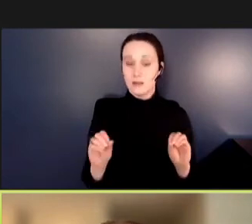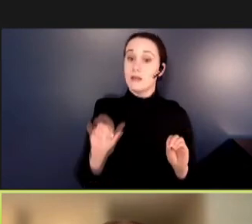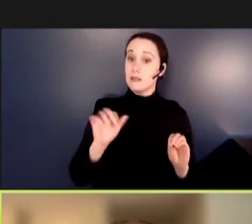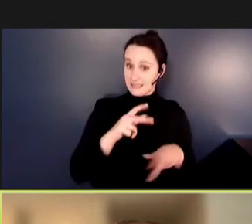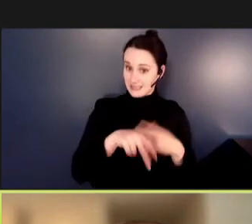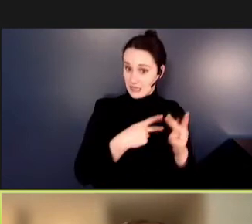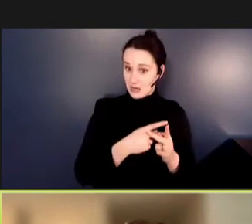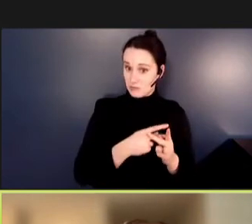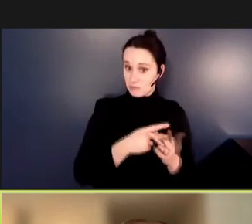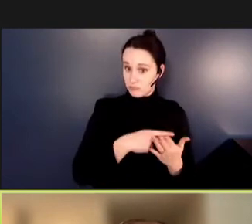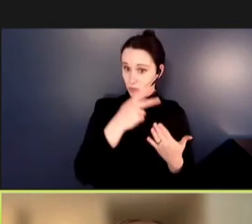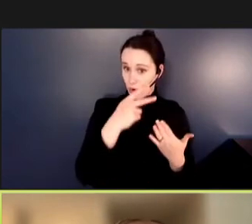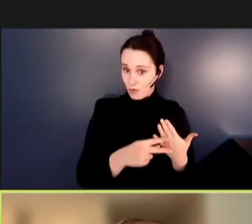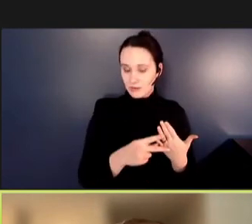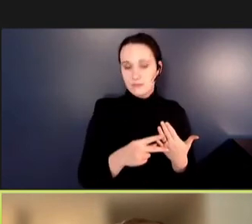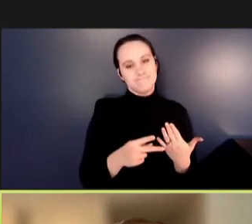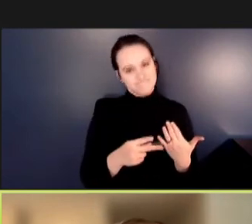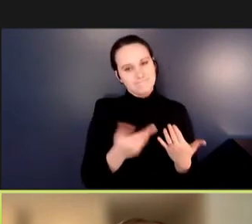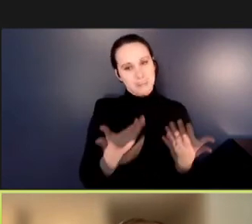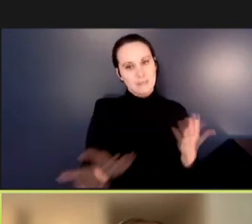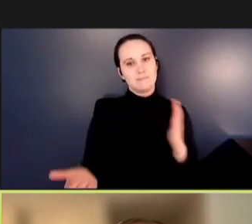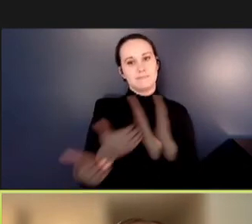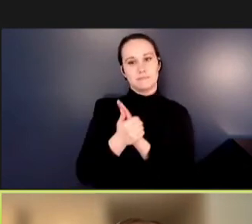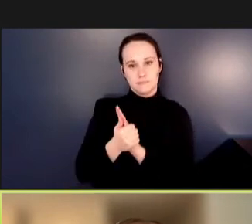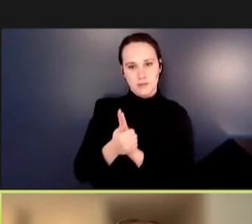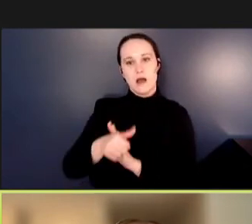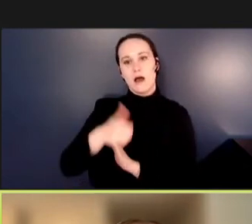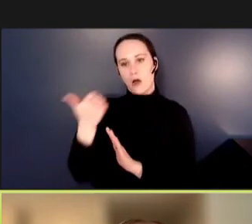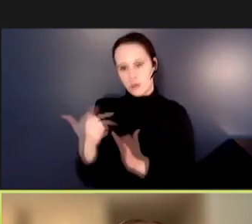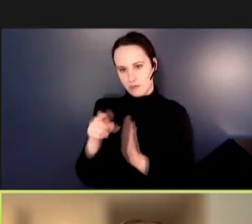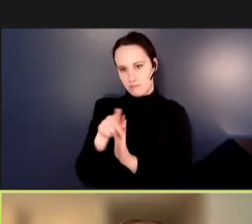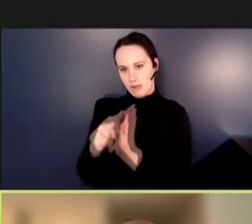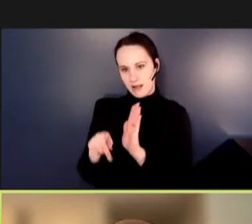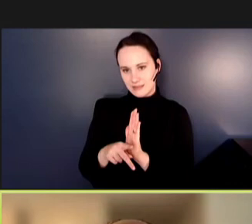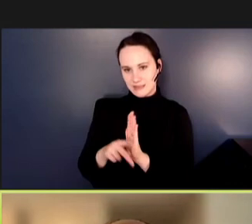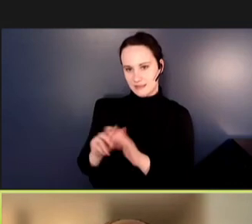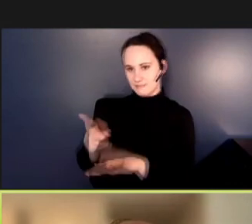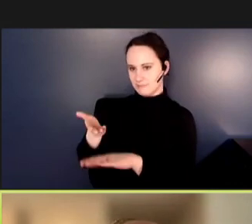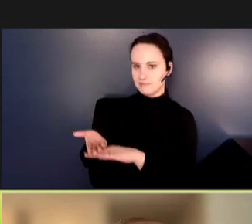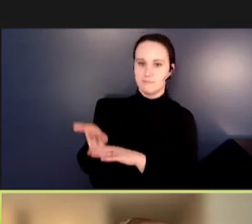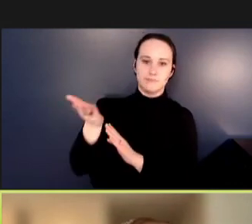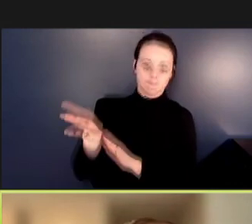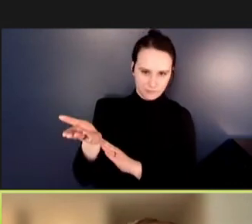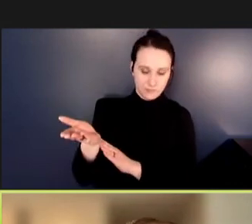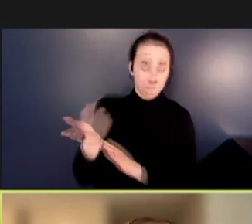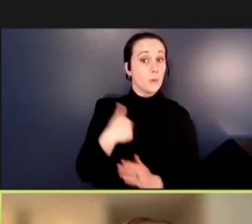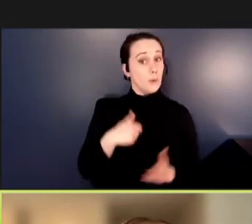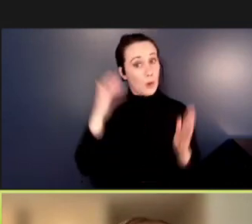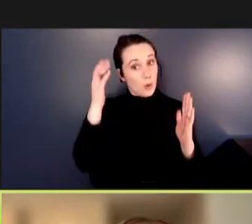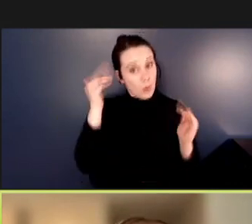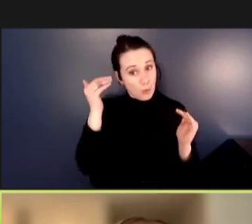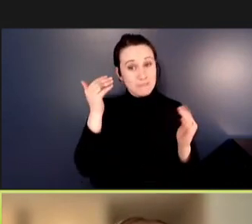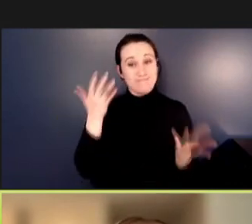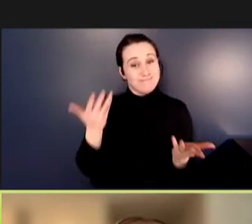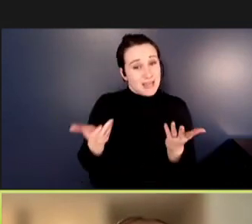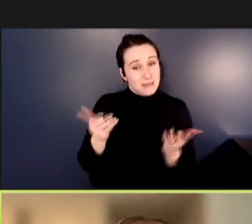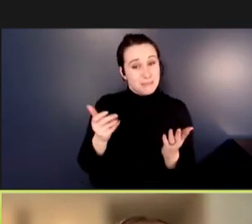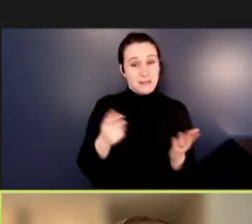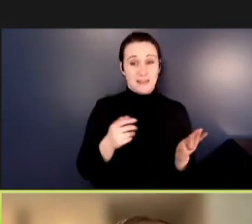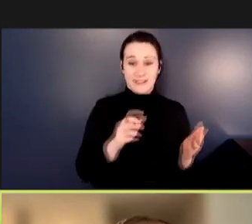to another moving policy vehicle. There was hopes that it would be attached to vehicle such as the